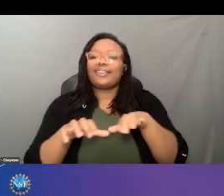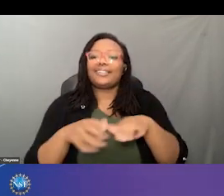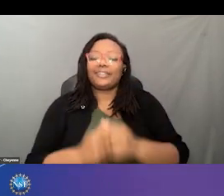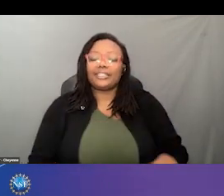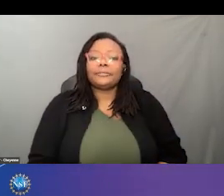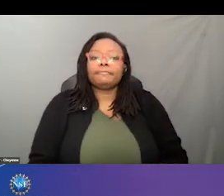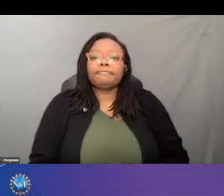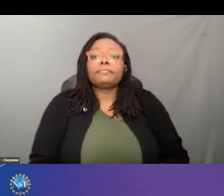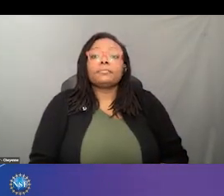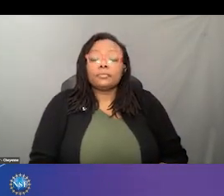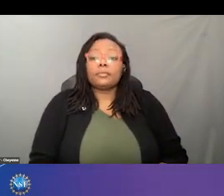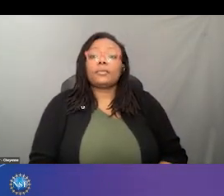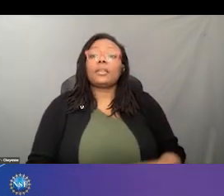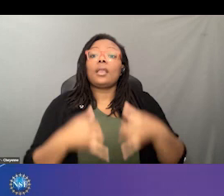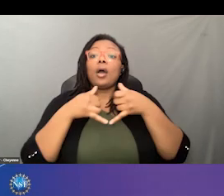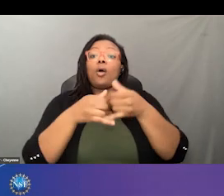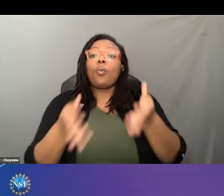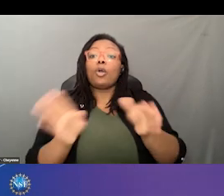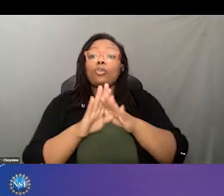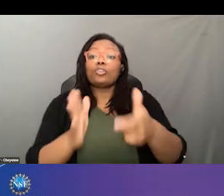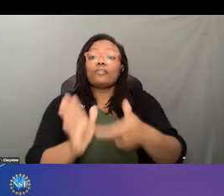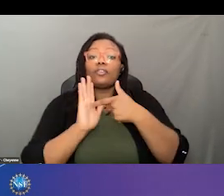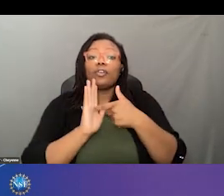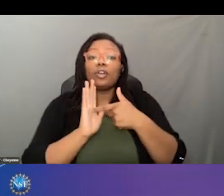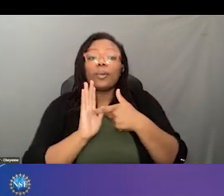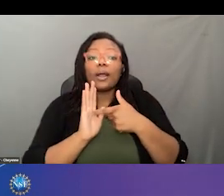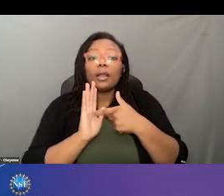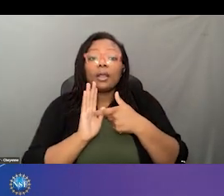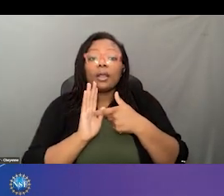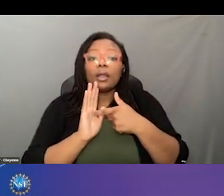Okay? Award closeout and mandatory cost share requirements: